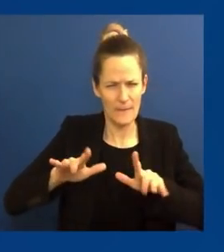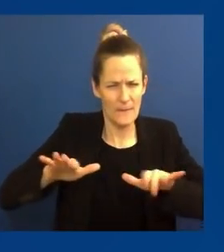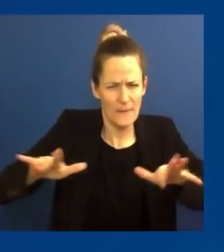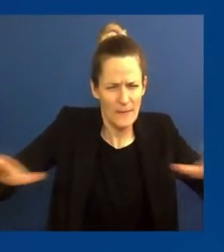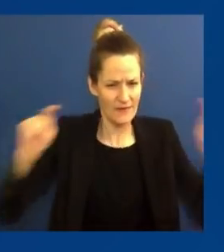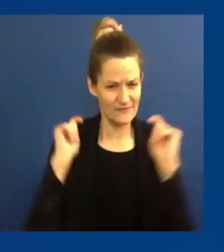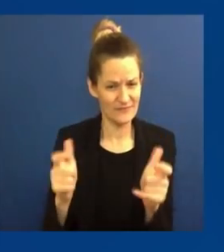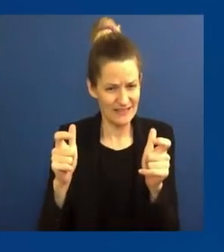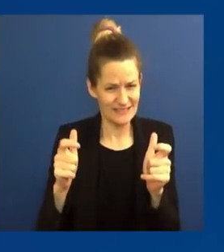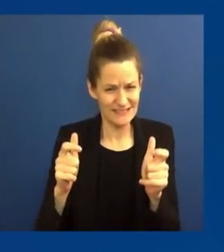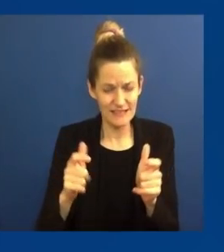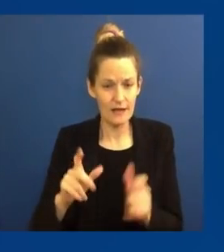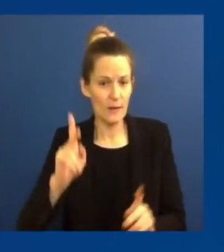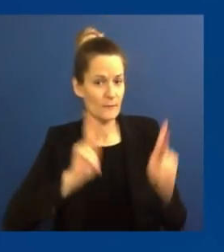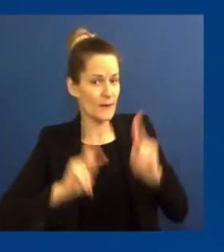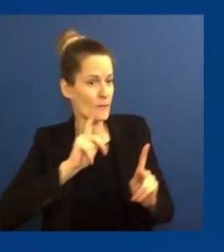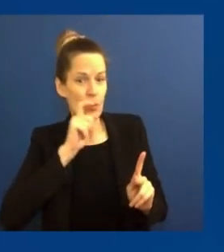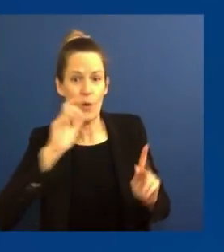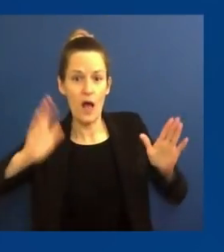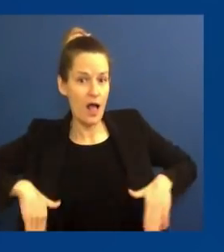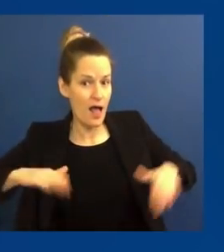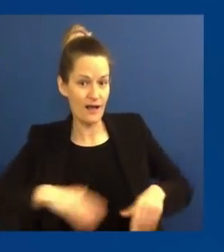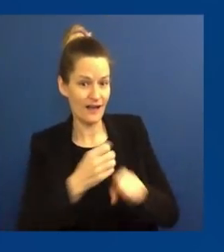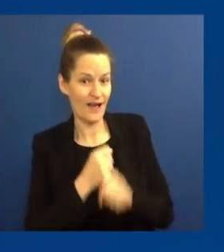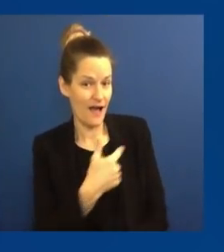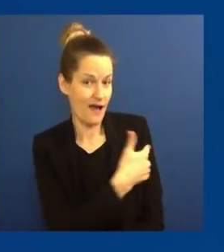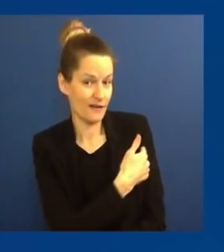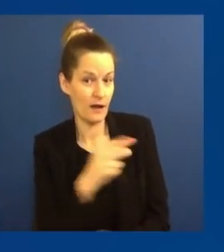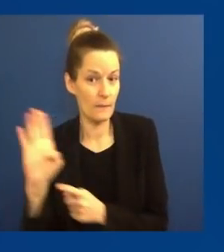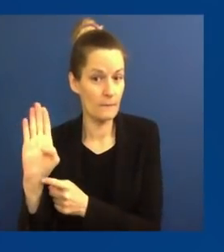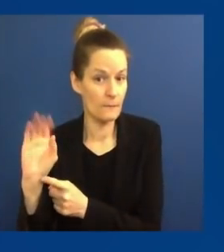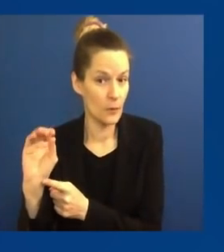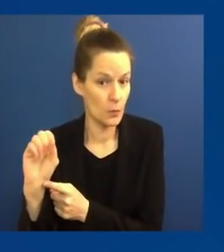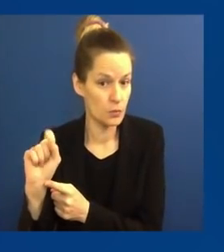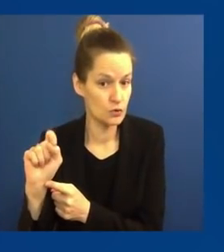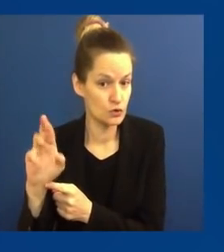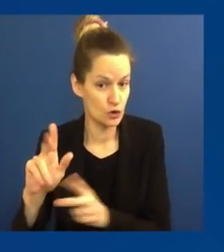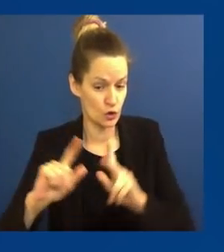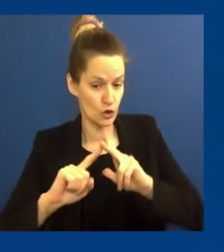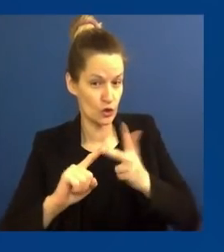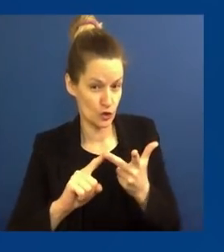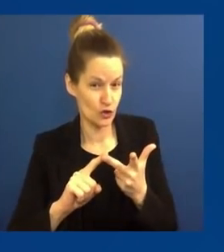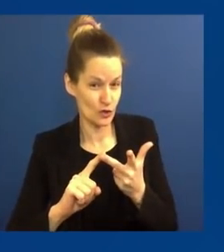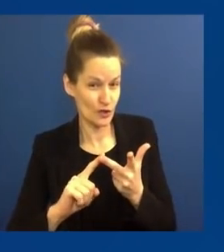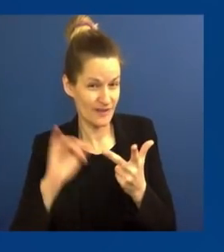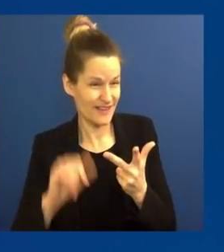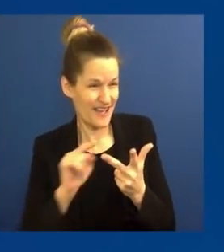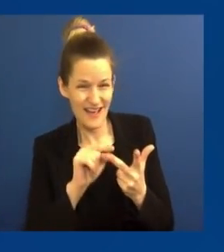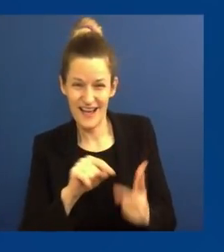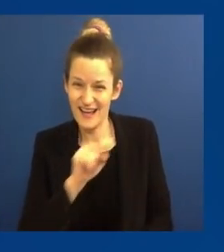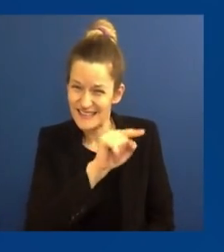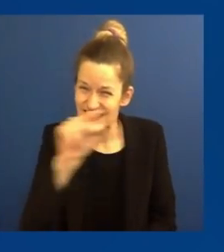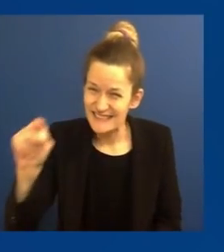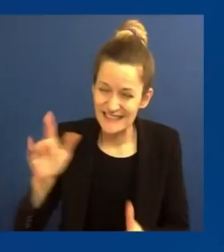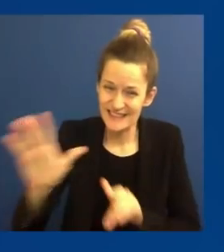As we continue to face the Omicron variant, representing over 99 percent of infections in the United States today,